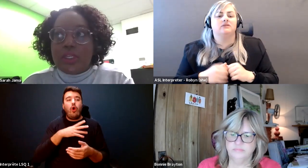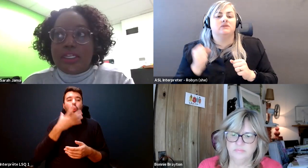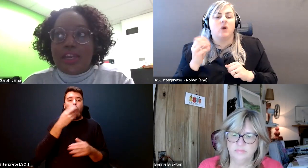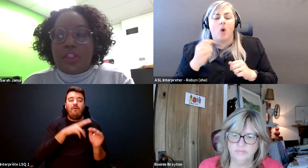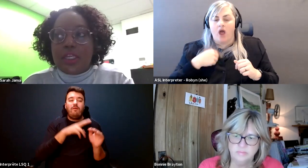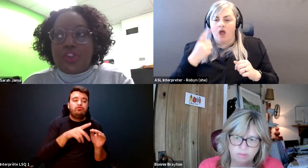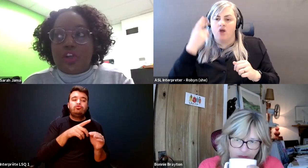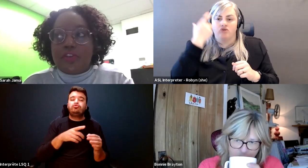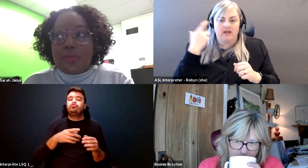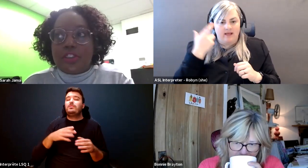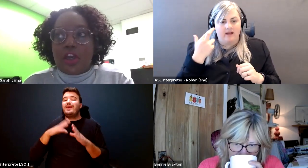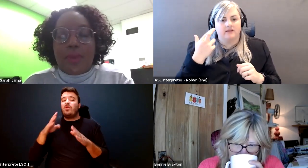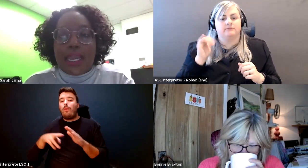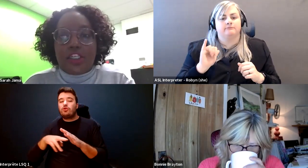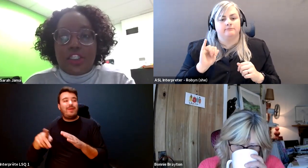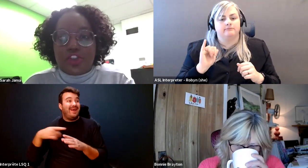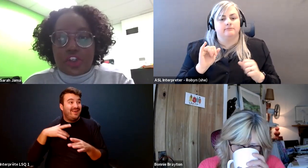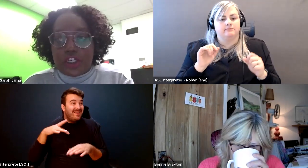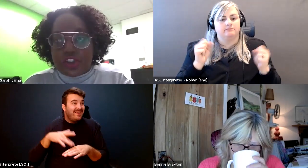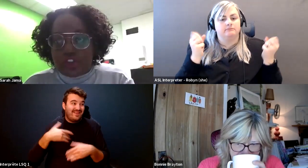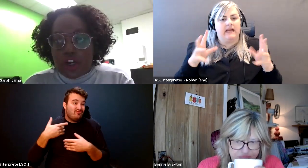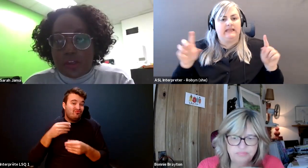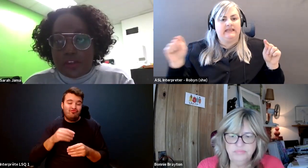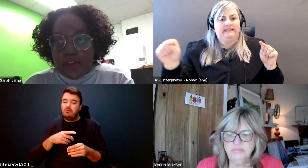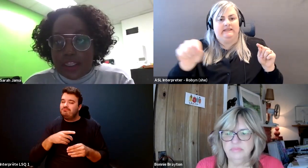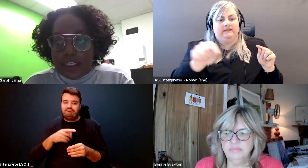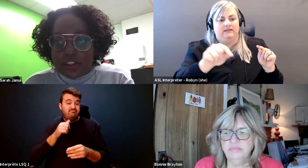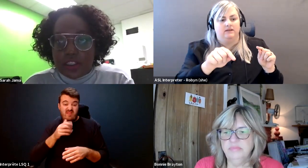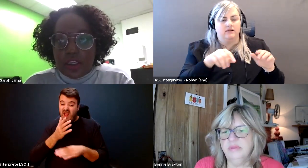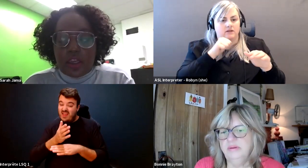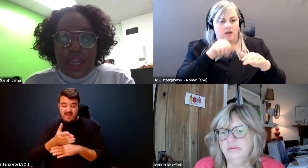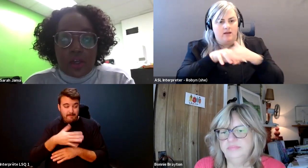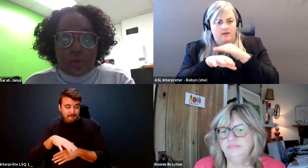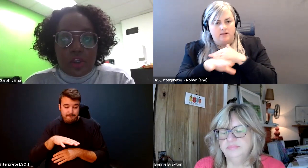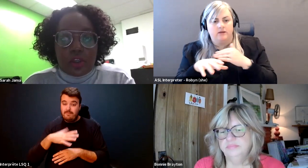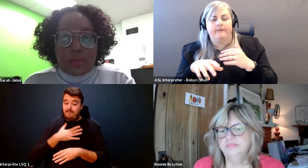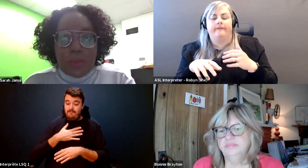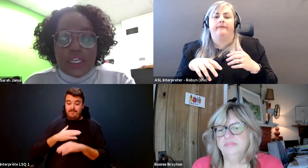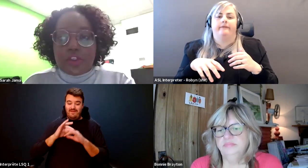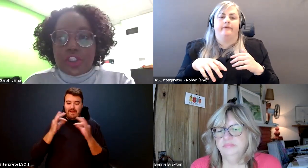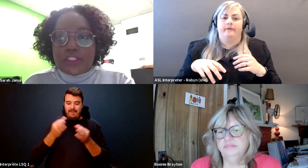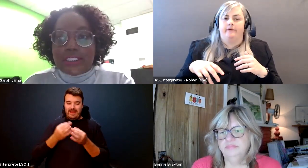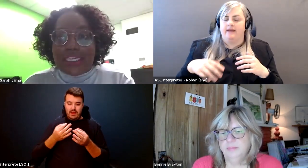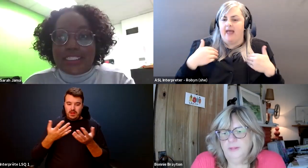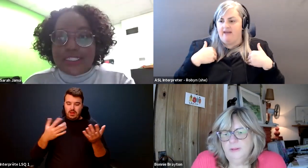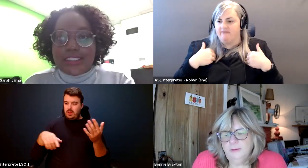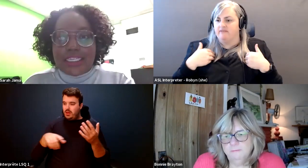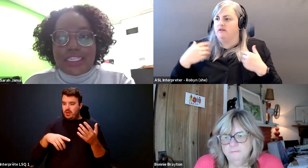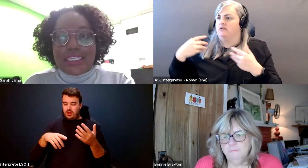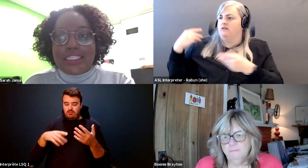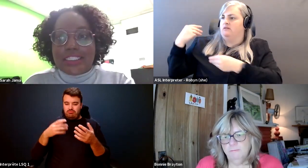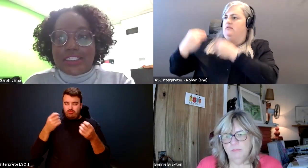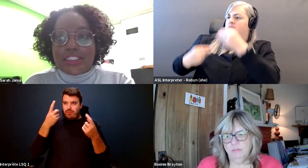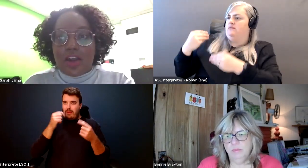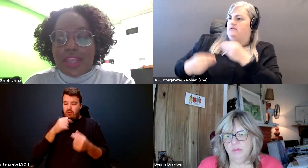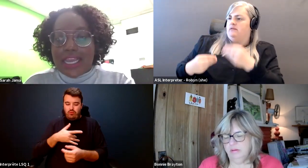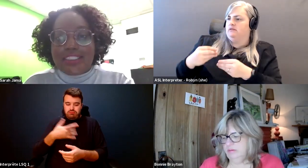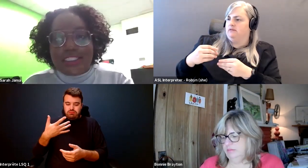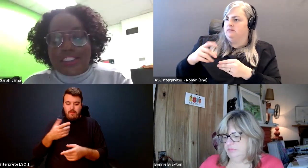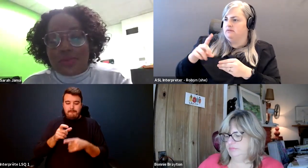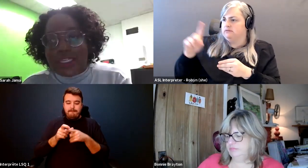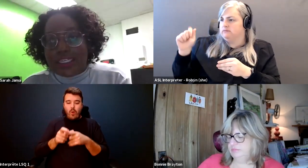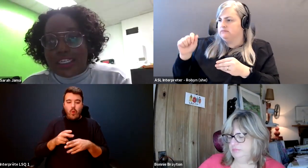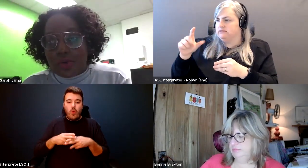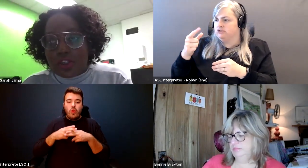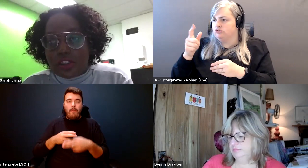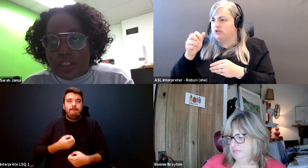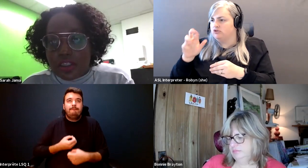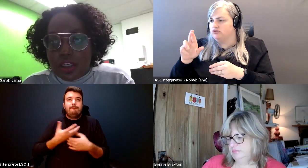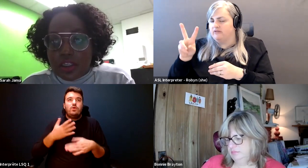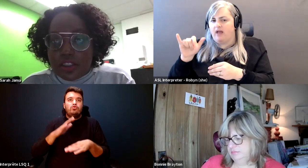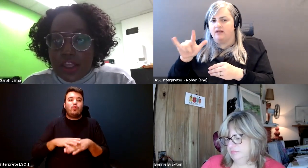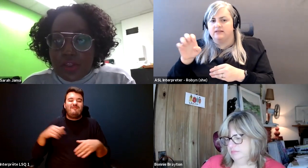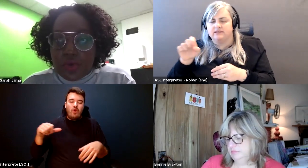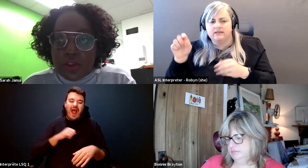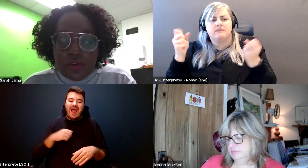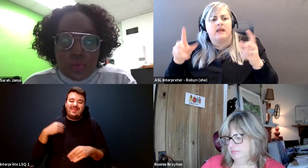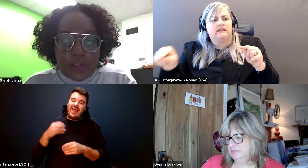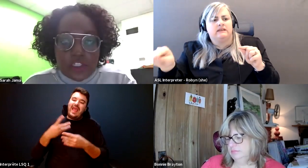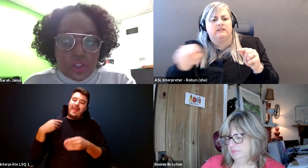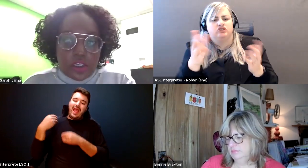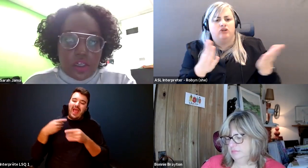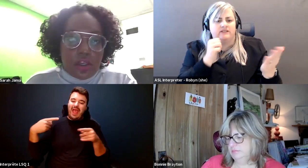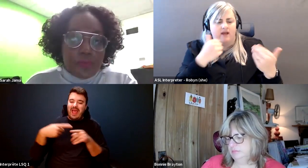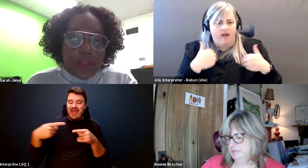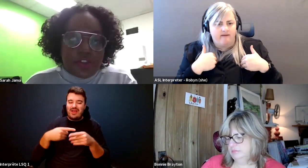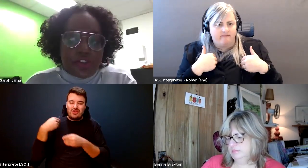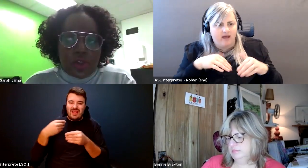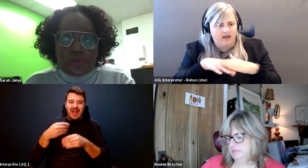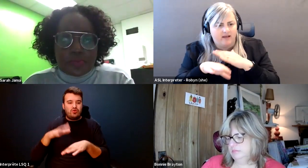Sarah Jama: We didn't have the language in our family to unpack intergenerational trauma and violence, how many of the services that existed didn't exist on the accesses that we needed in order to to get through a lot of what we've endured and so.